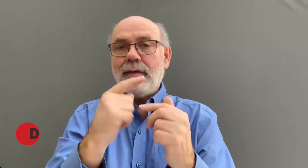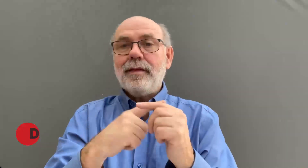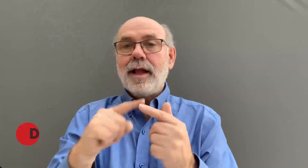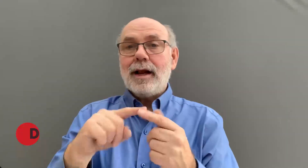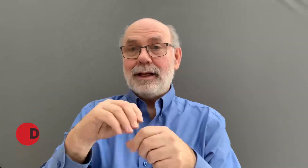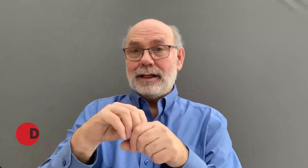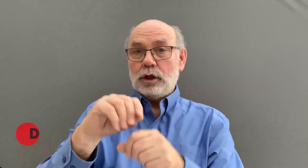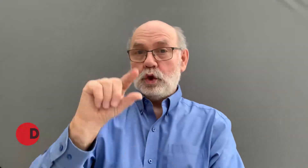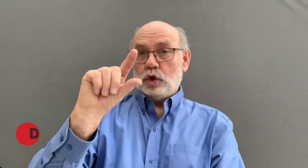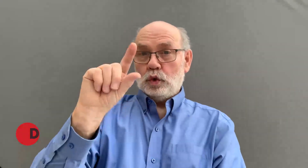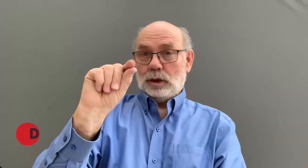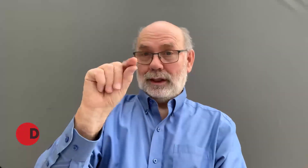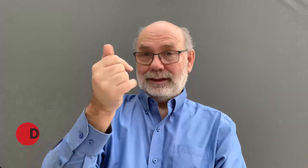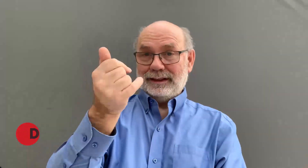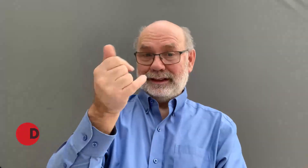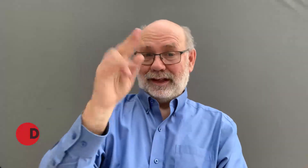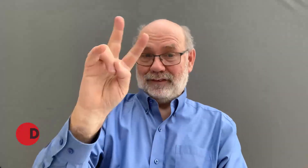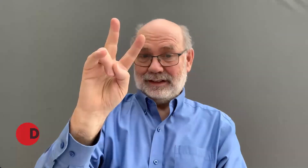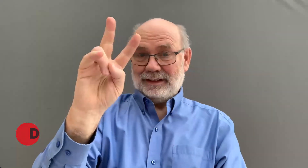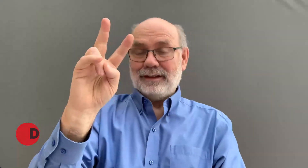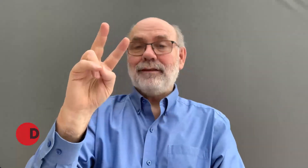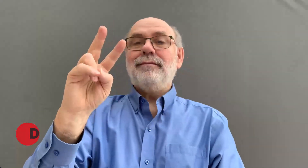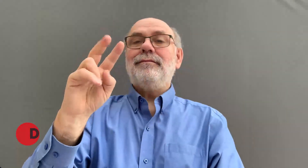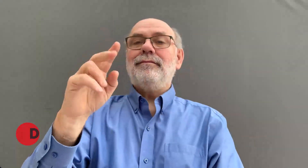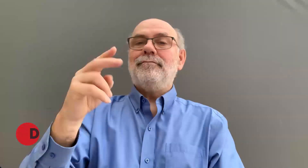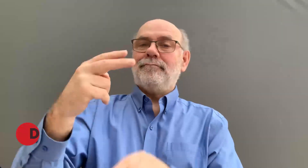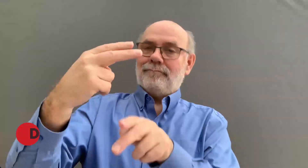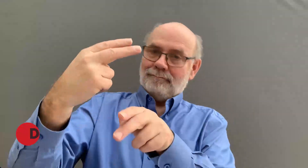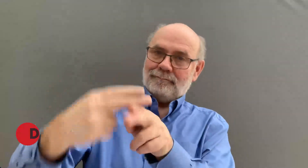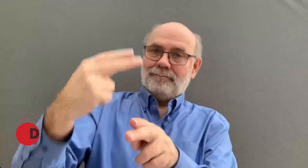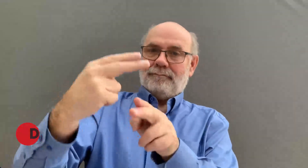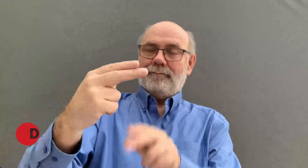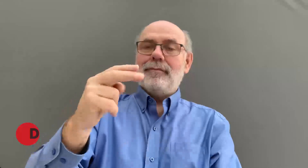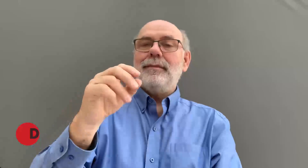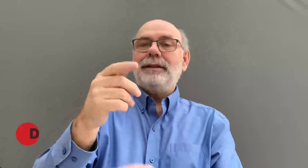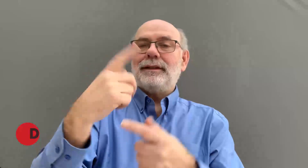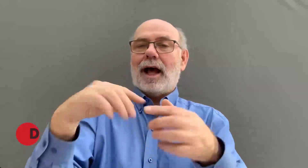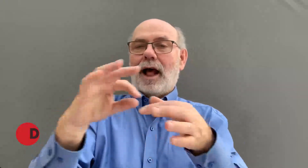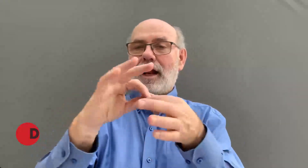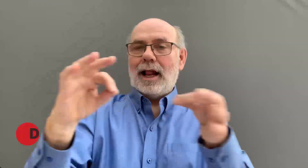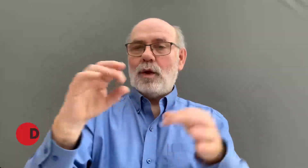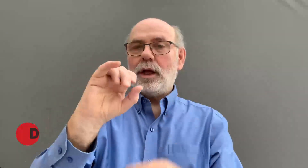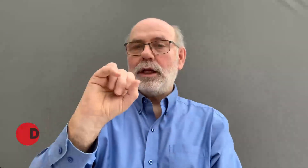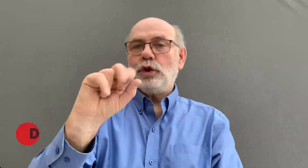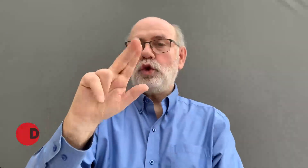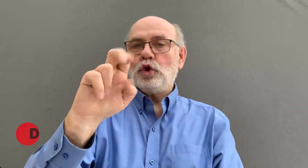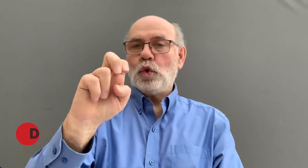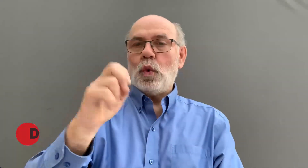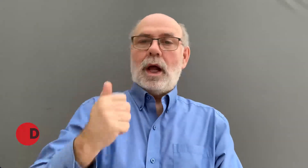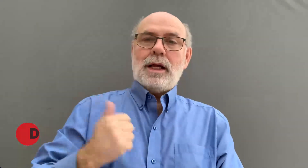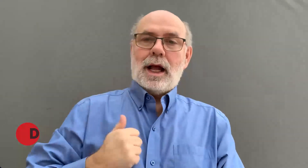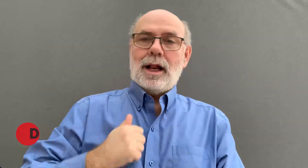Then in 2017, it was formalized as Sign Language Institute Canada,